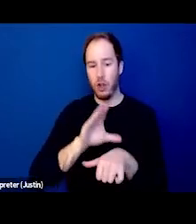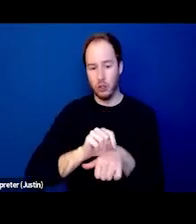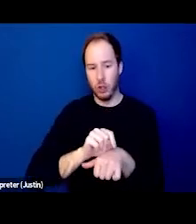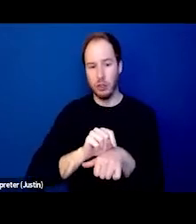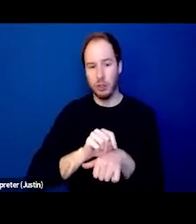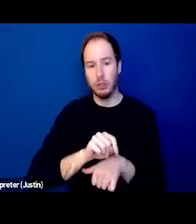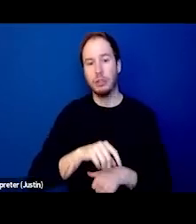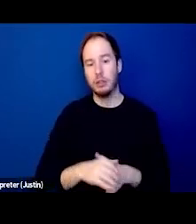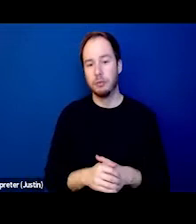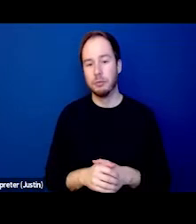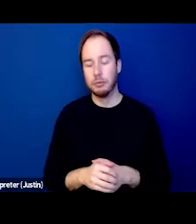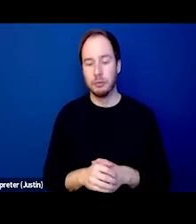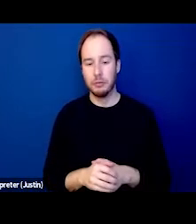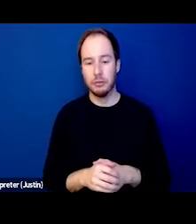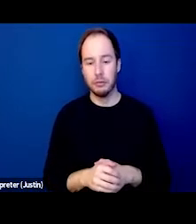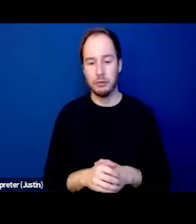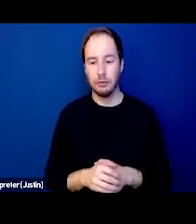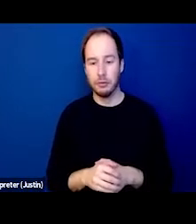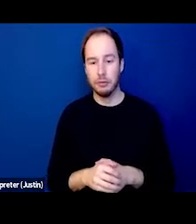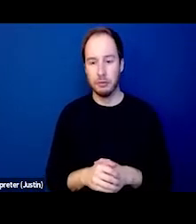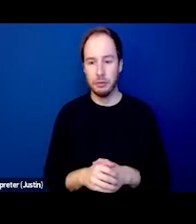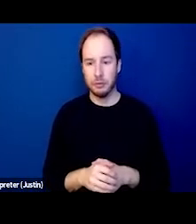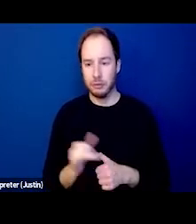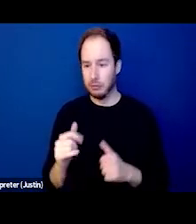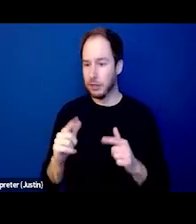when working with native communities. So I will hand it over to you guys.